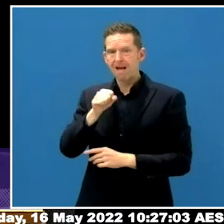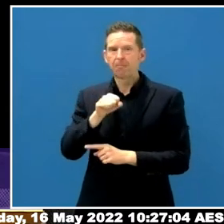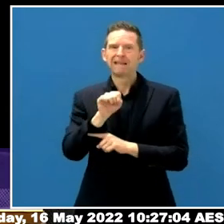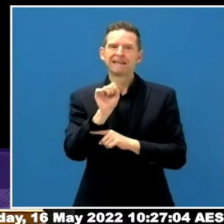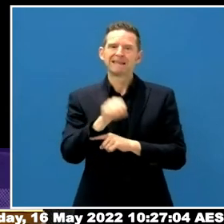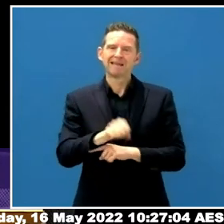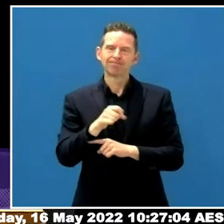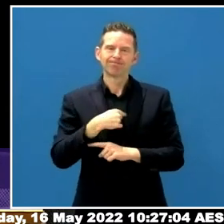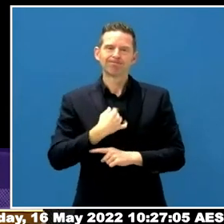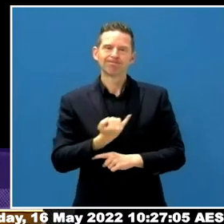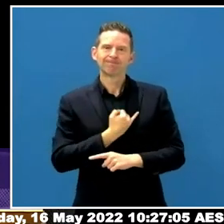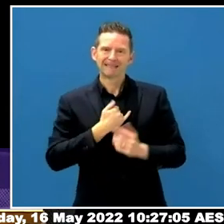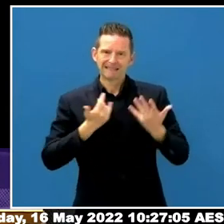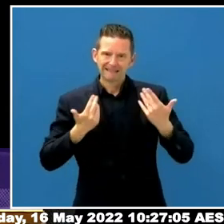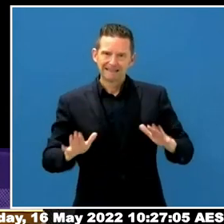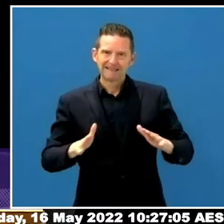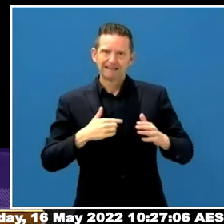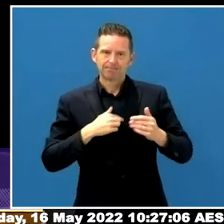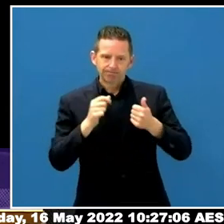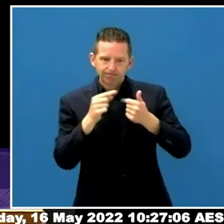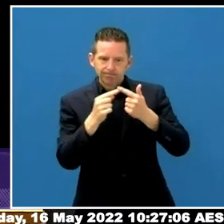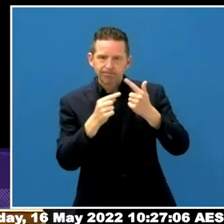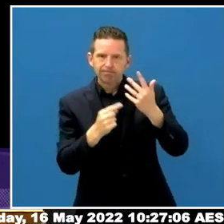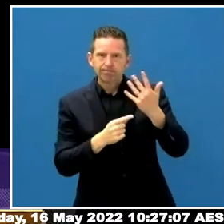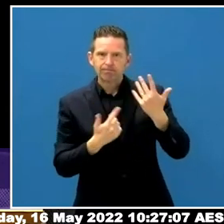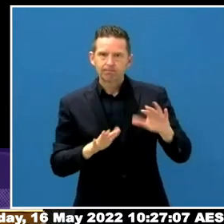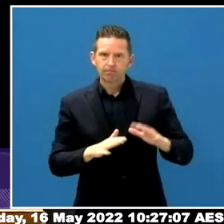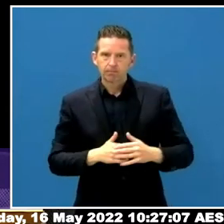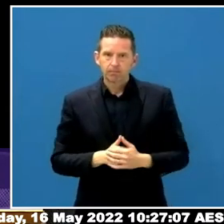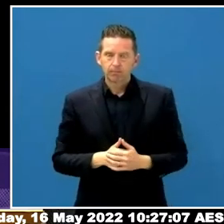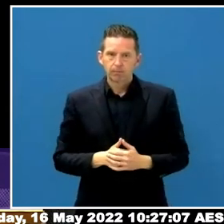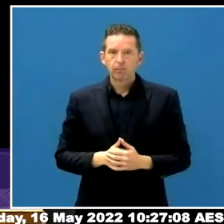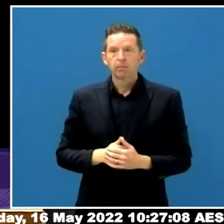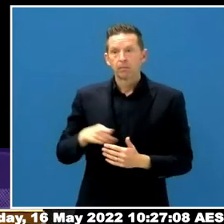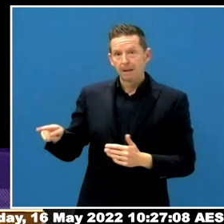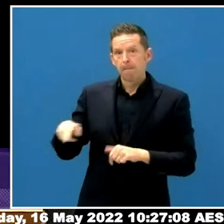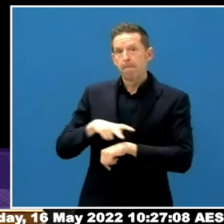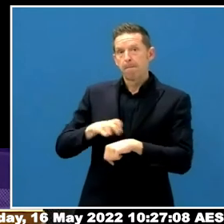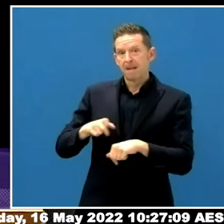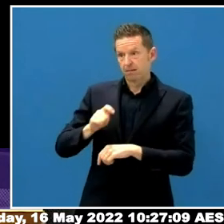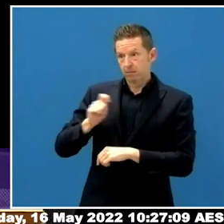this abuse. He was sentenced for these and other offences to three and a half years